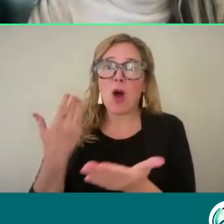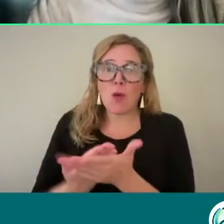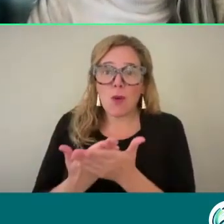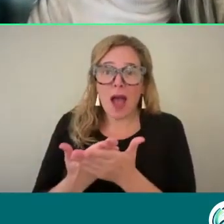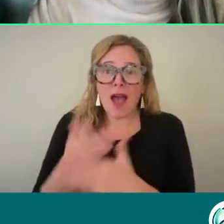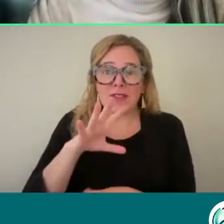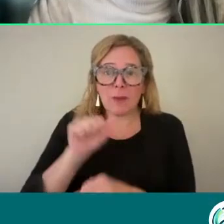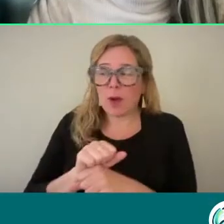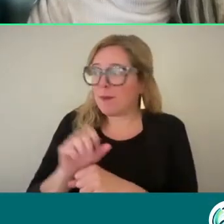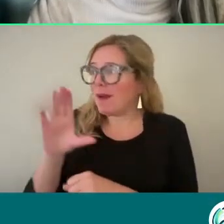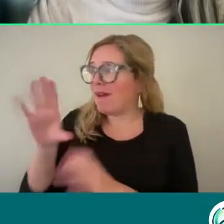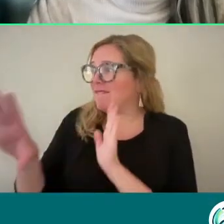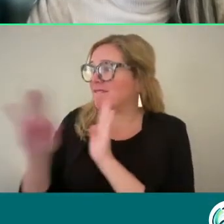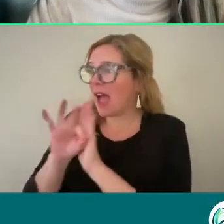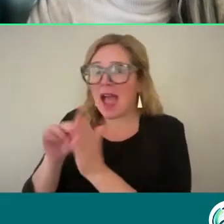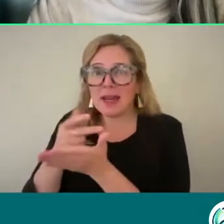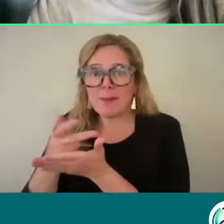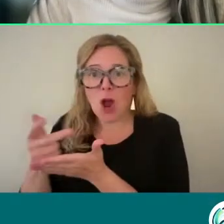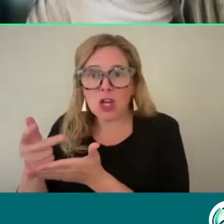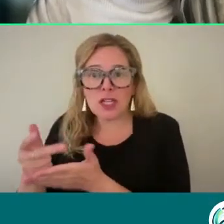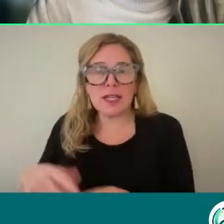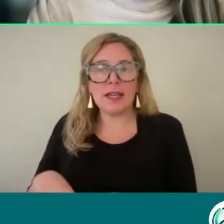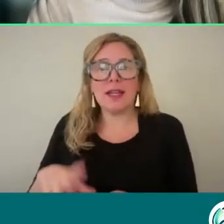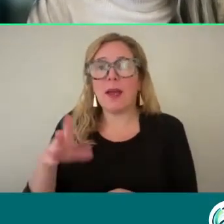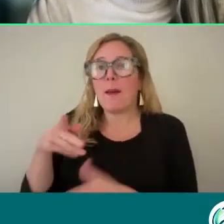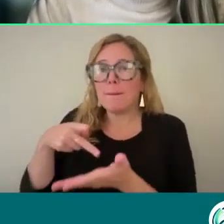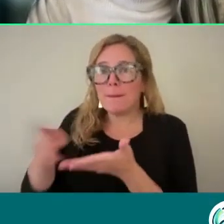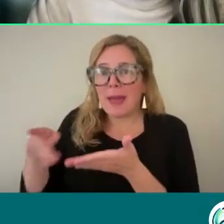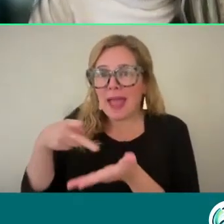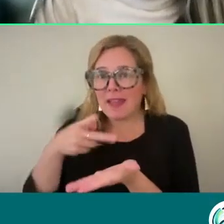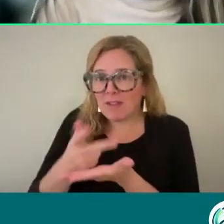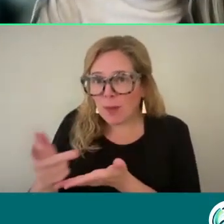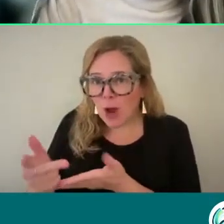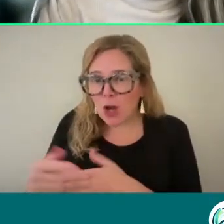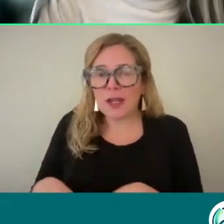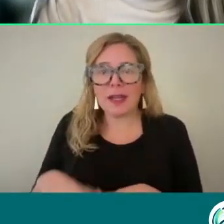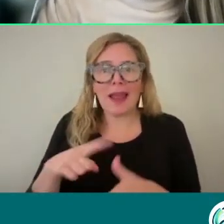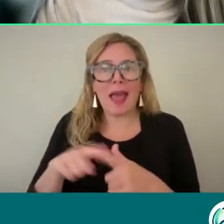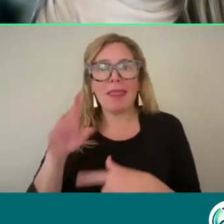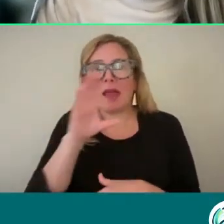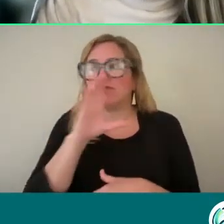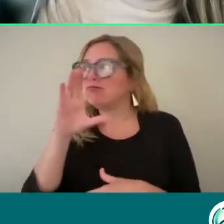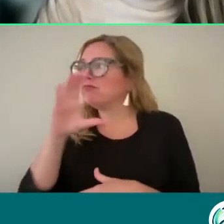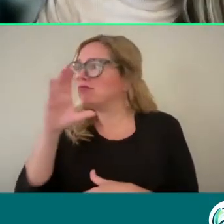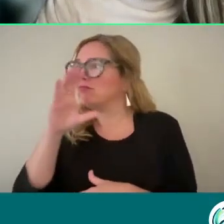don't know and I'm not comfortable with in person. In telehealth, there are similarities that mimic